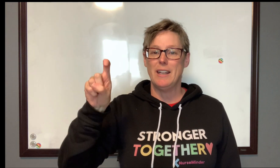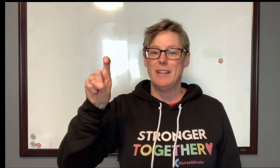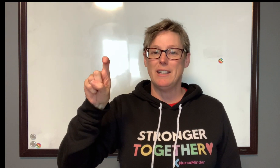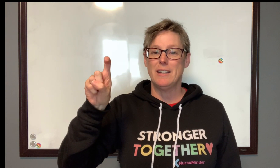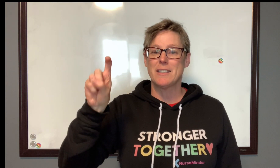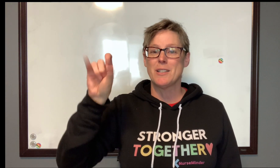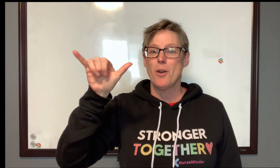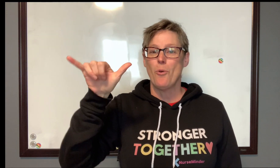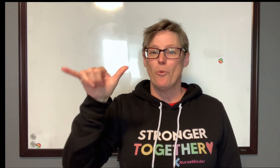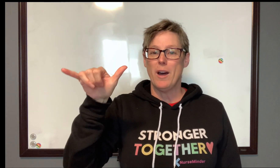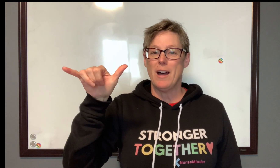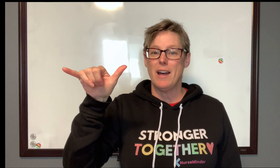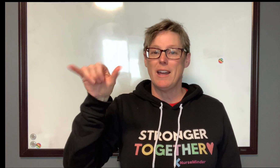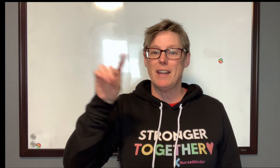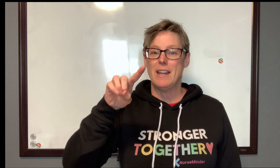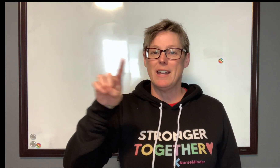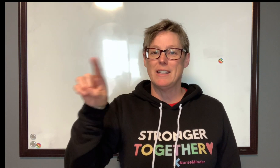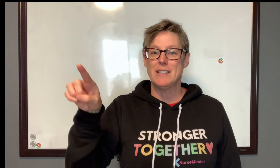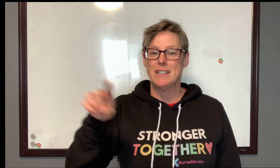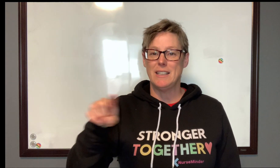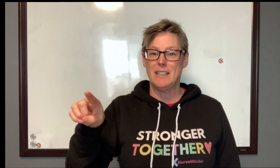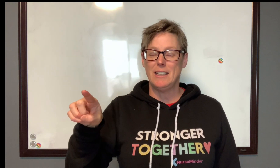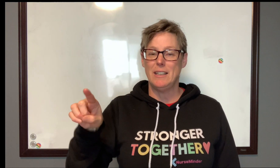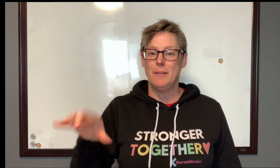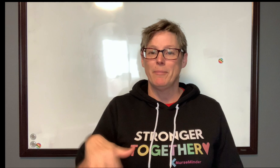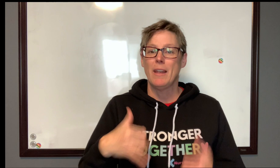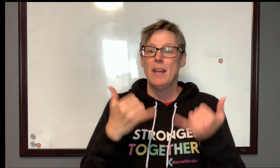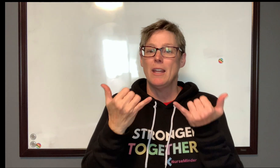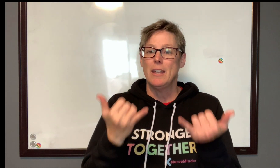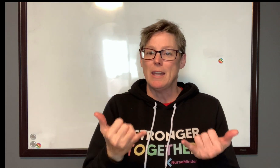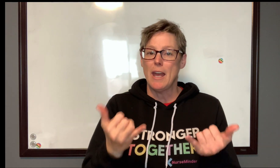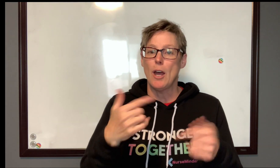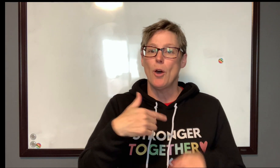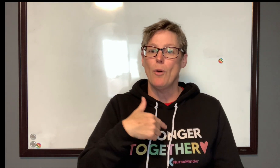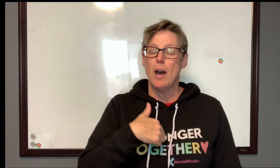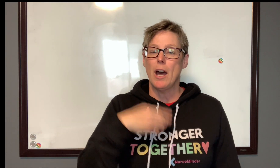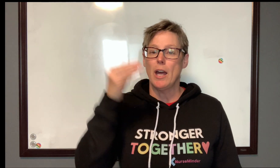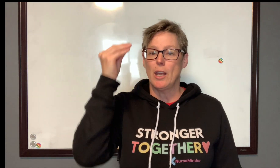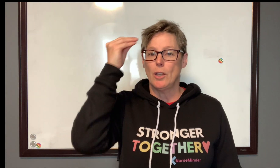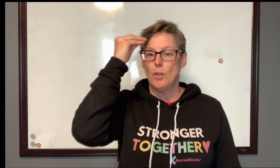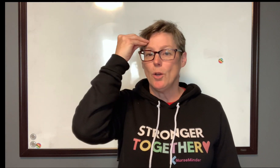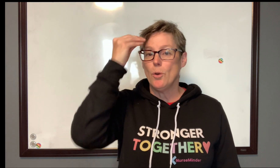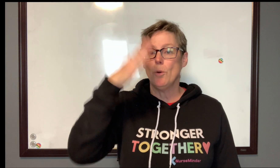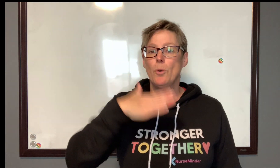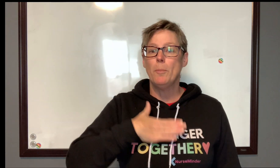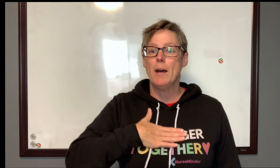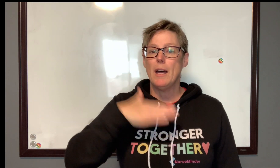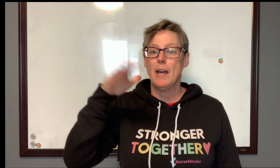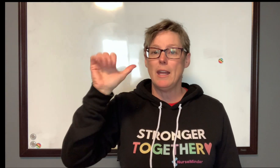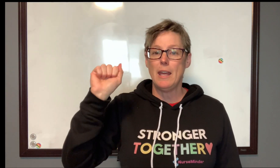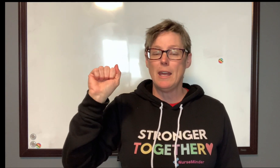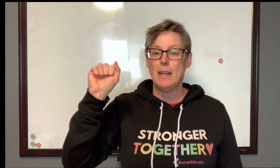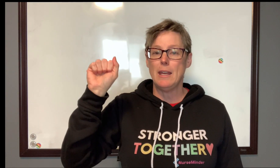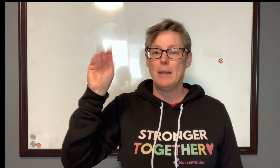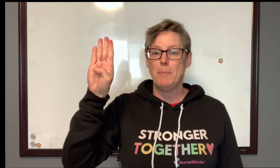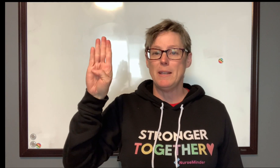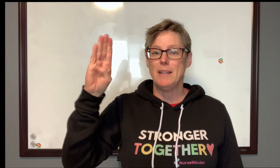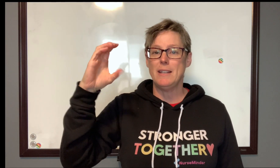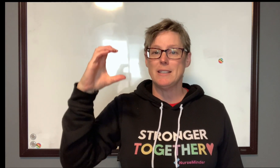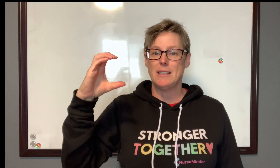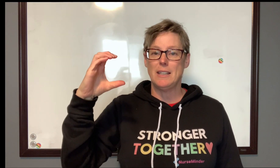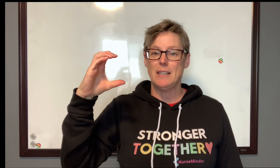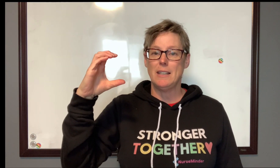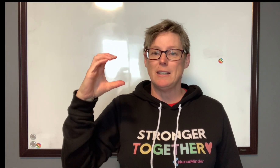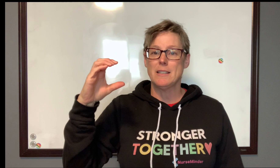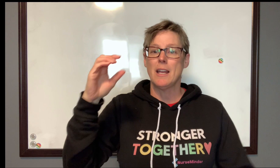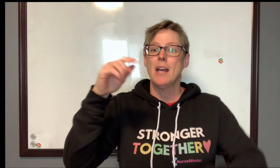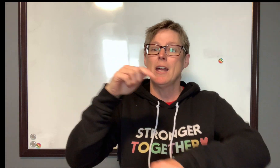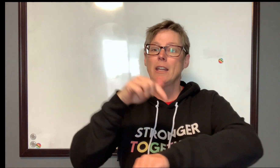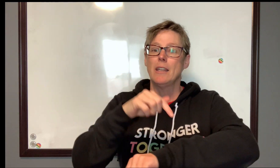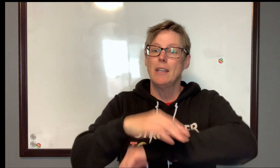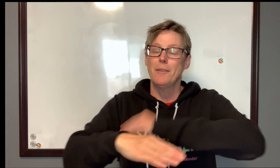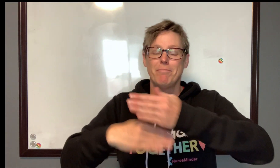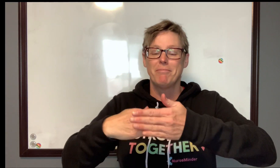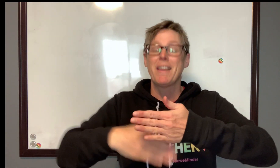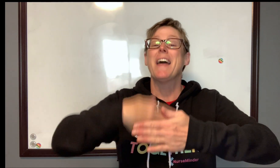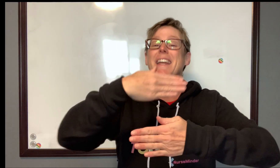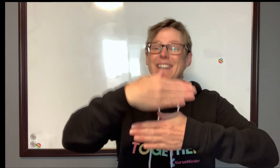x y and z